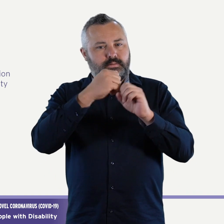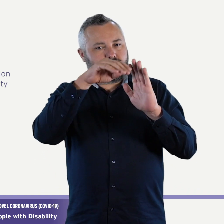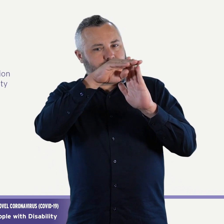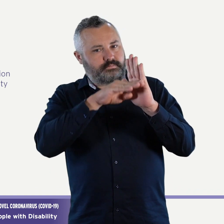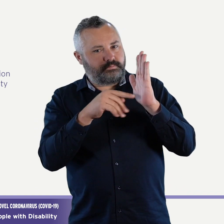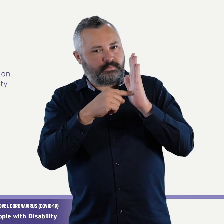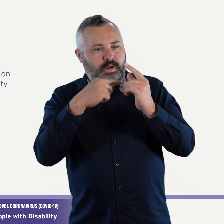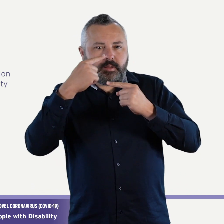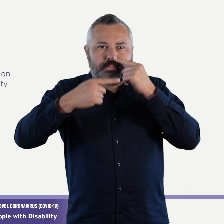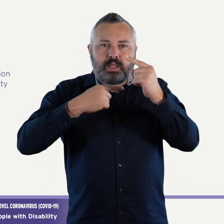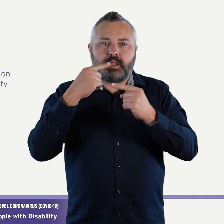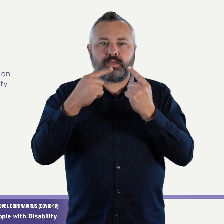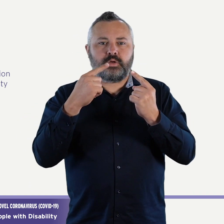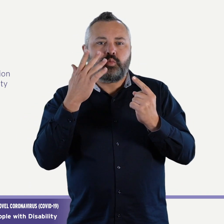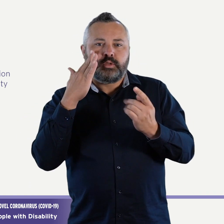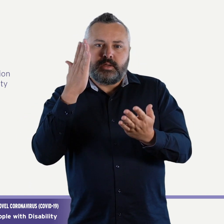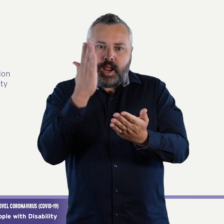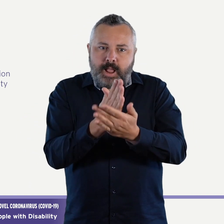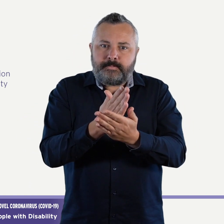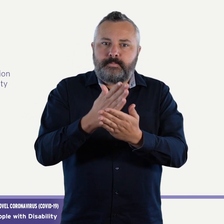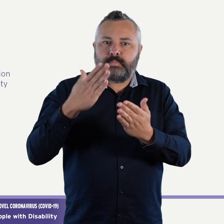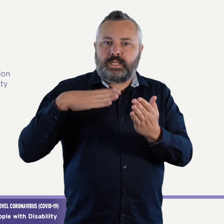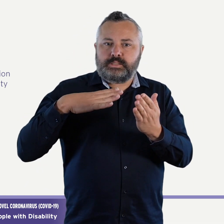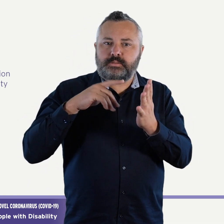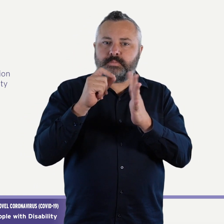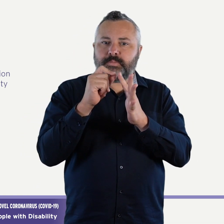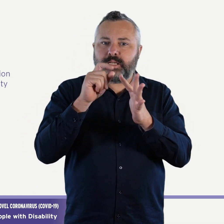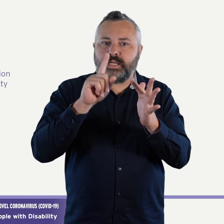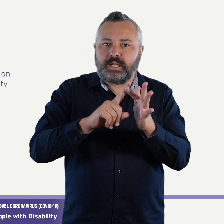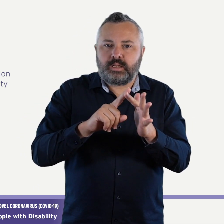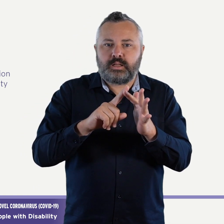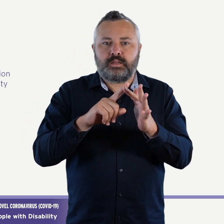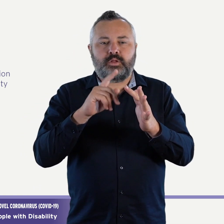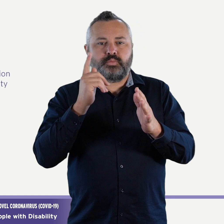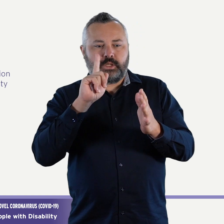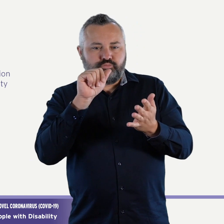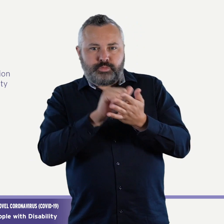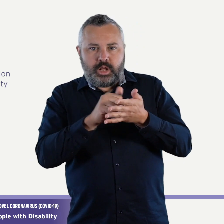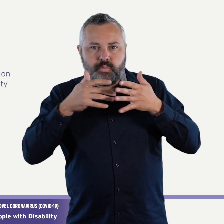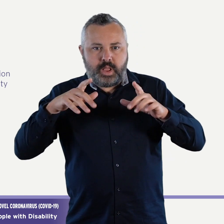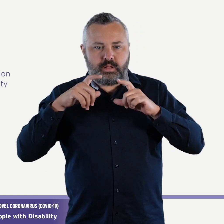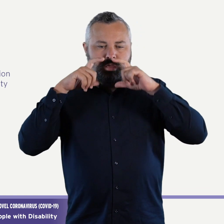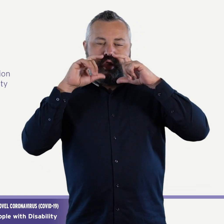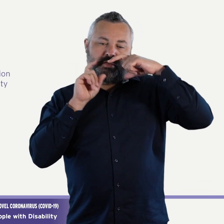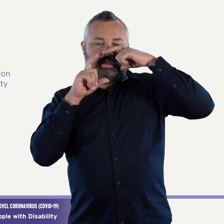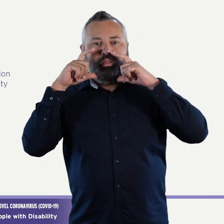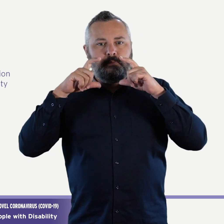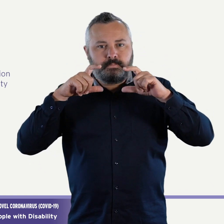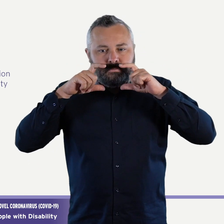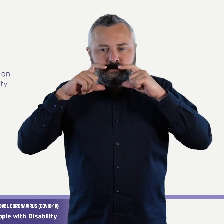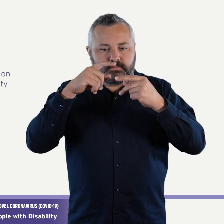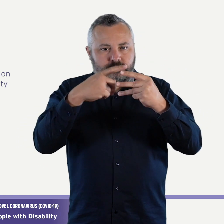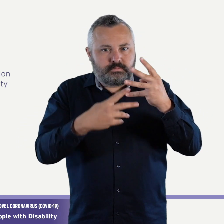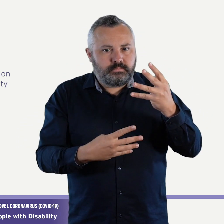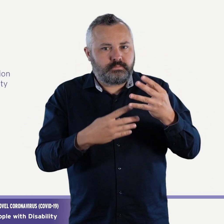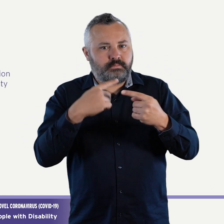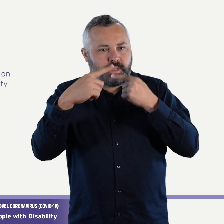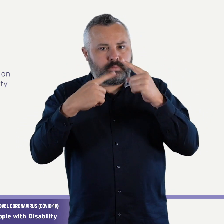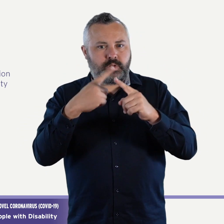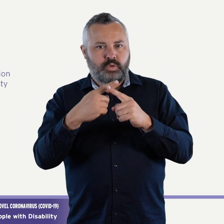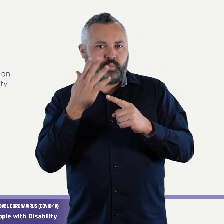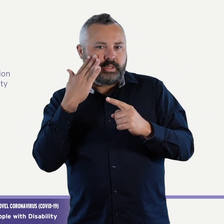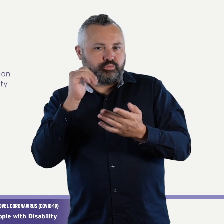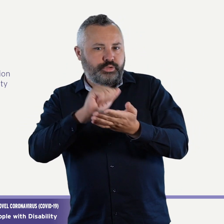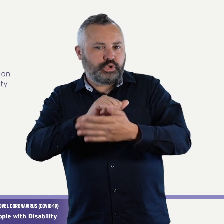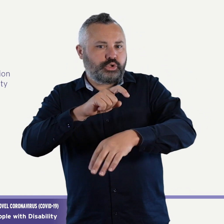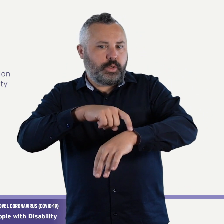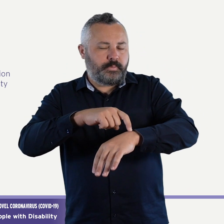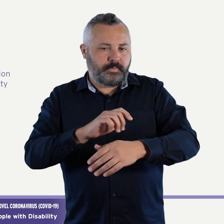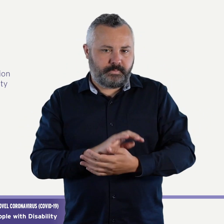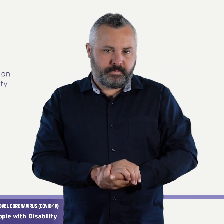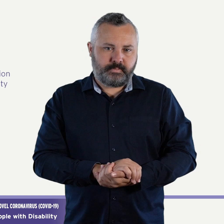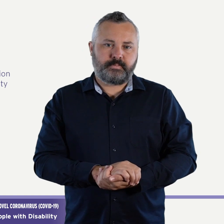Develop guidance to minimise inappropriate use of PPE, utilise PPE in the correct manner.